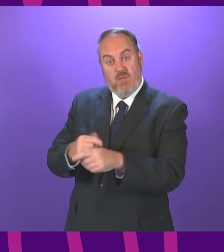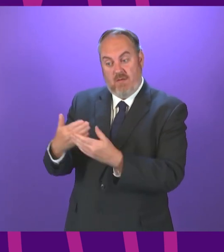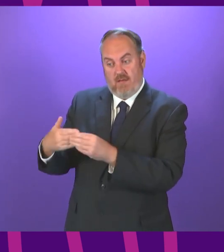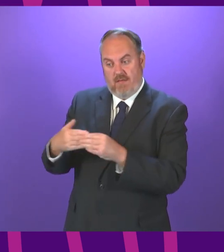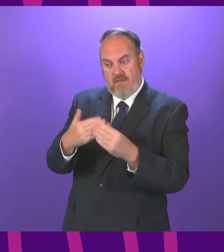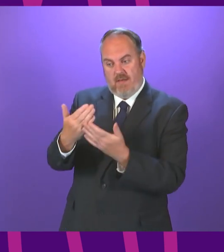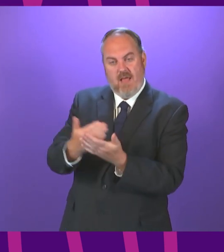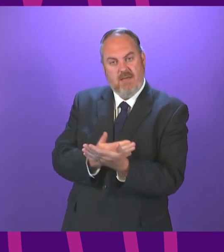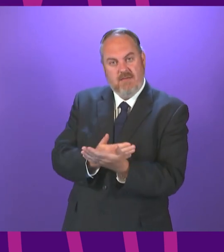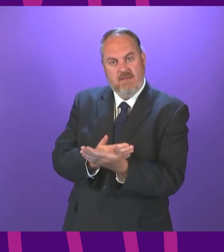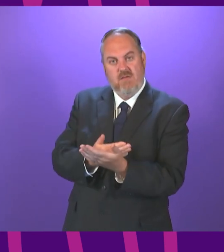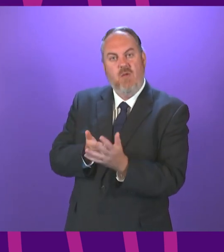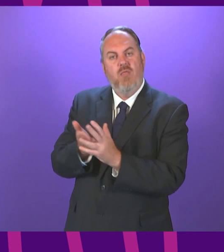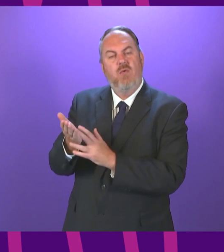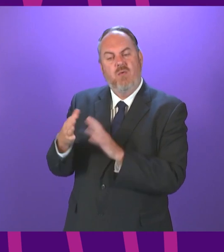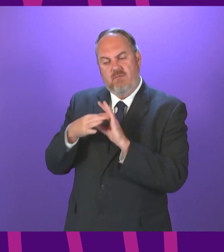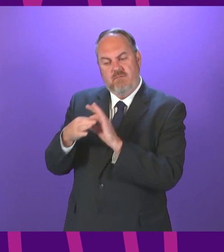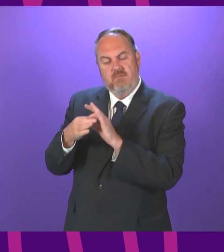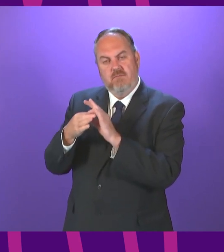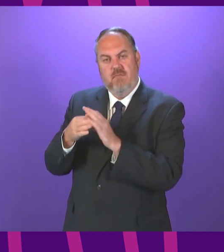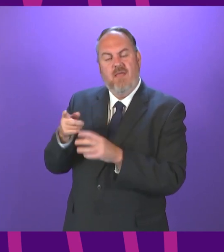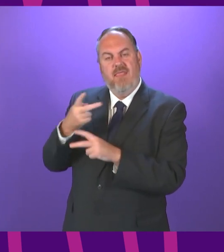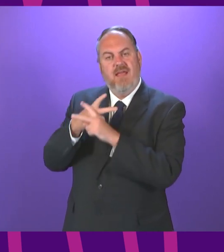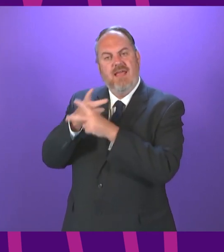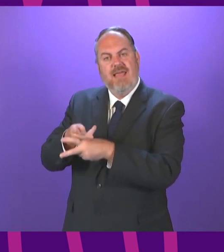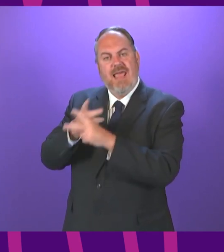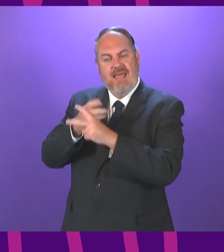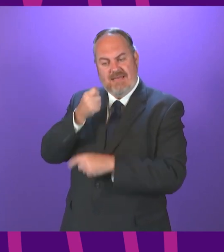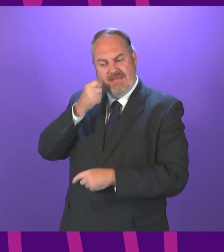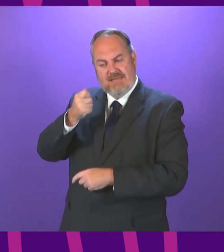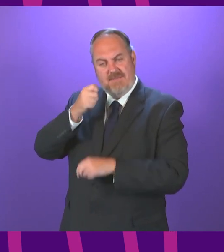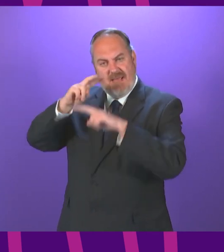include the Care Inspectorate. In June, a review of progress with implementing the